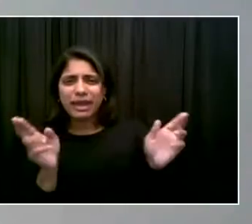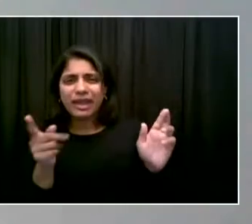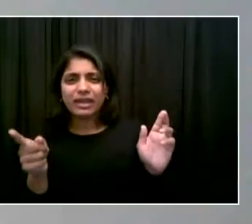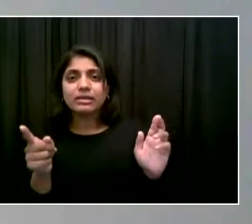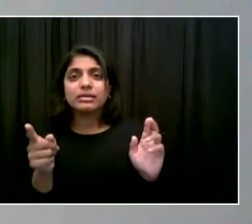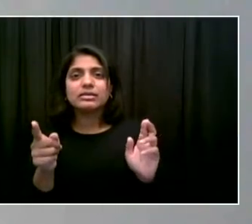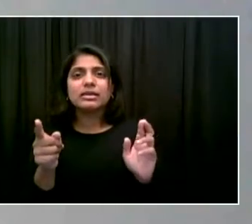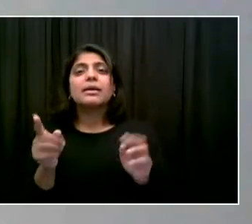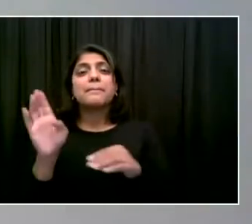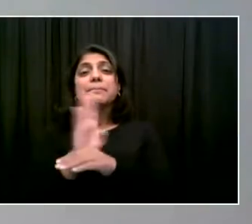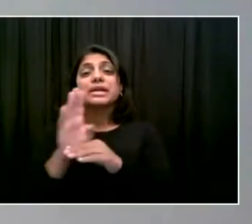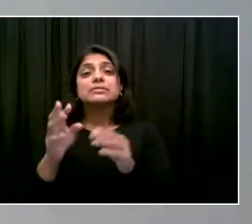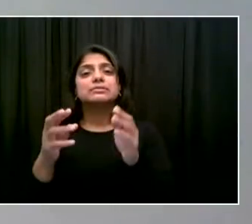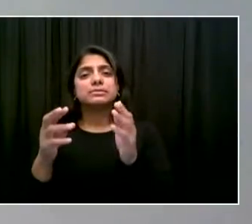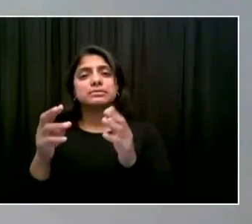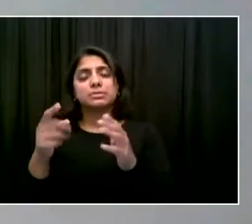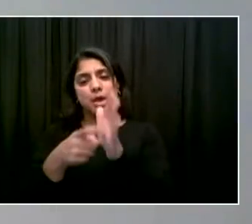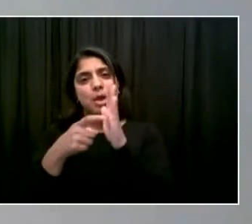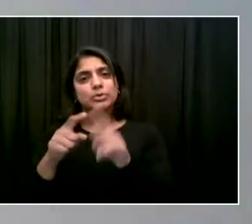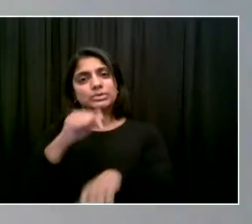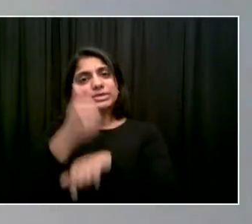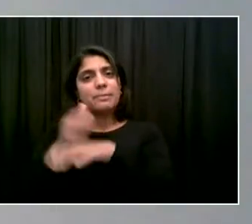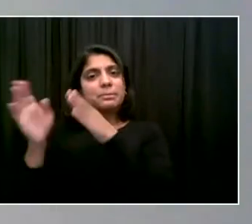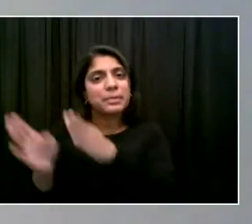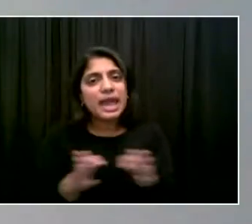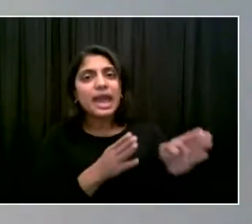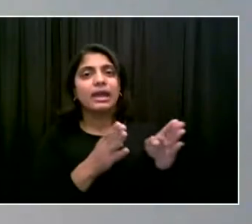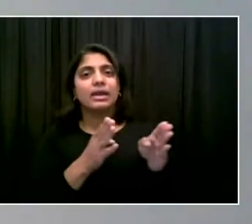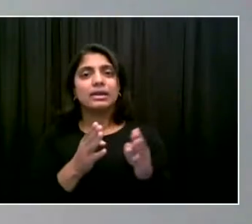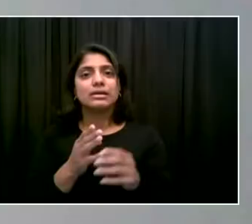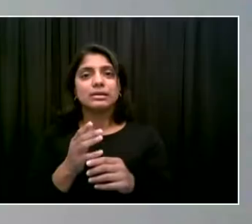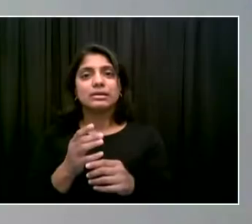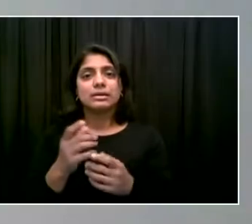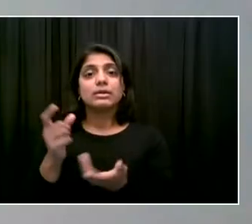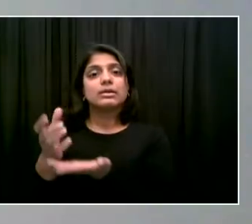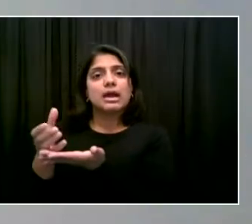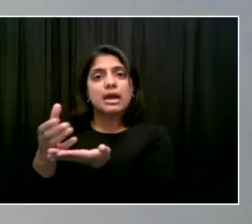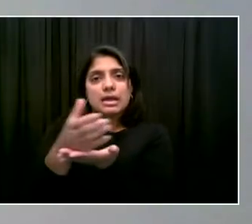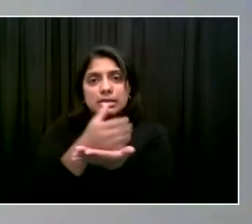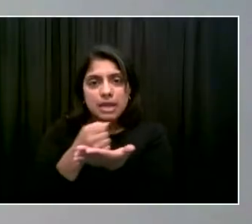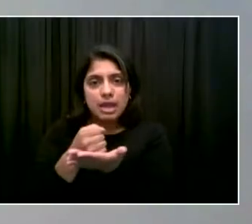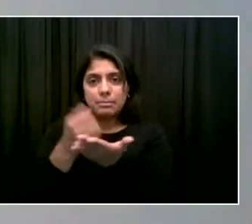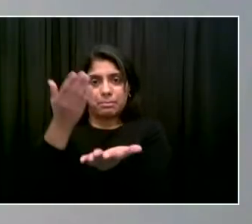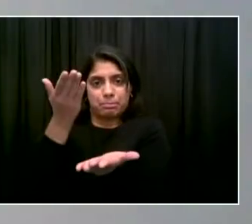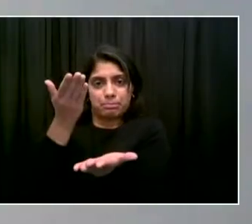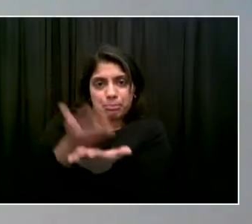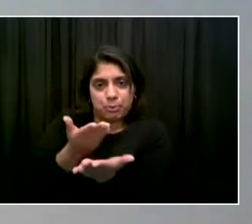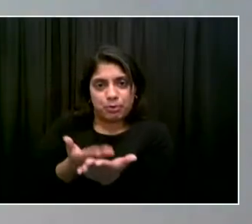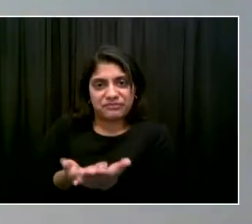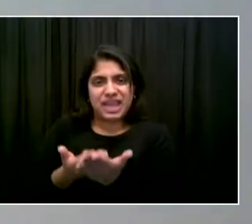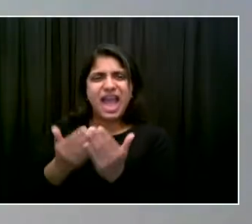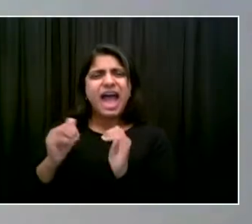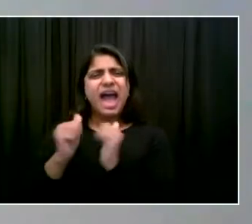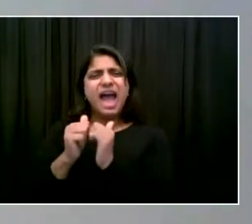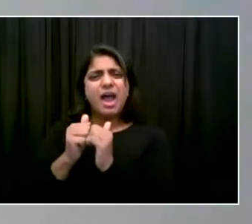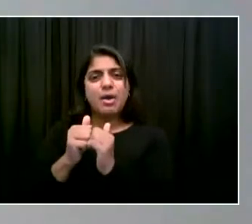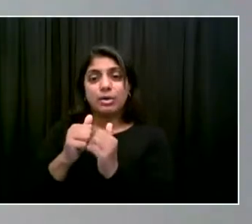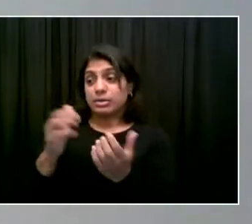VACCINATION RECORDS WHICH WOULD ALSO GIVE GUIDANCE ON ALSO. BUSINESSES